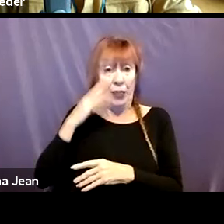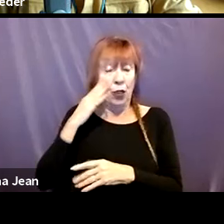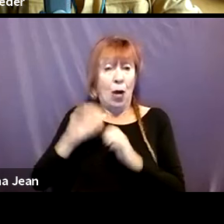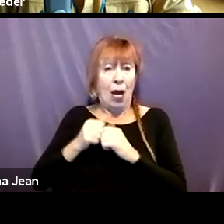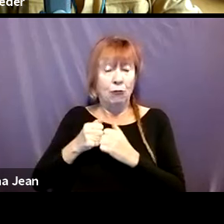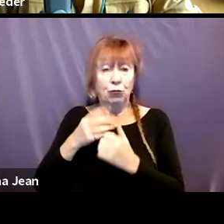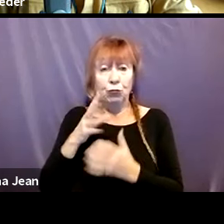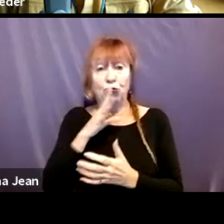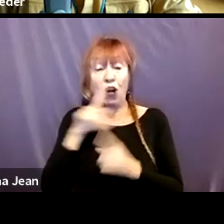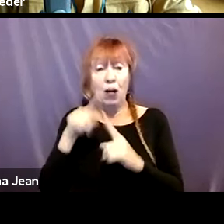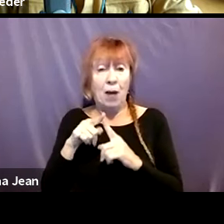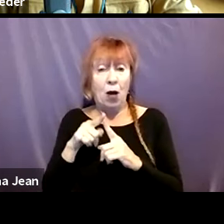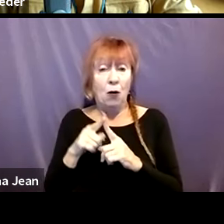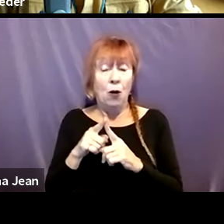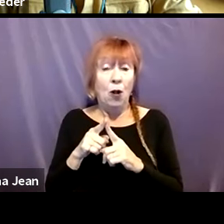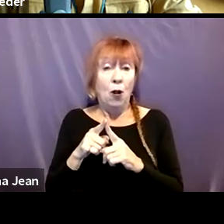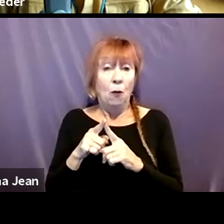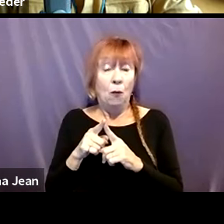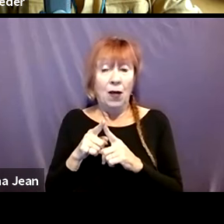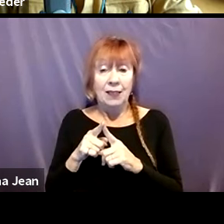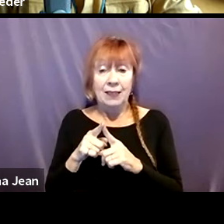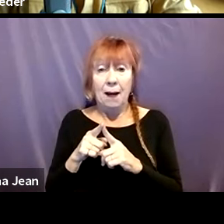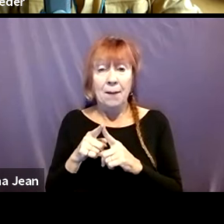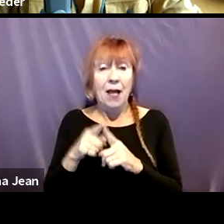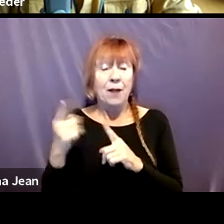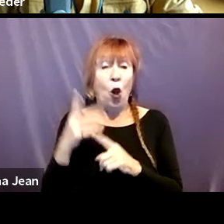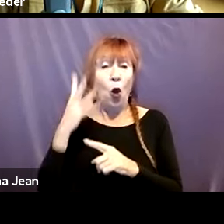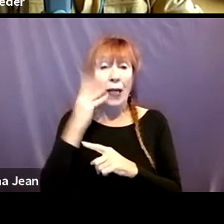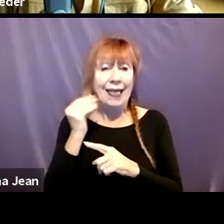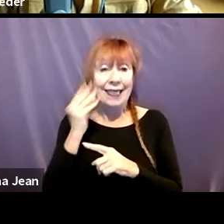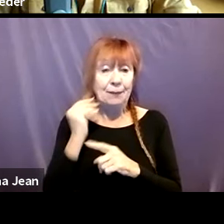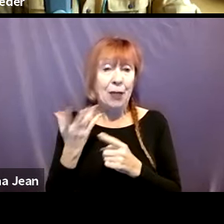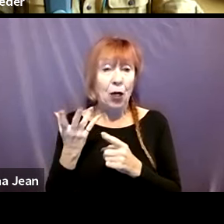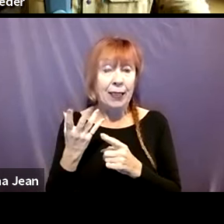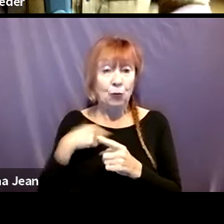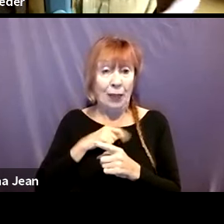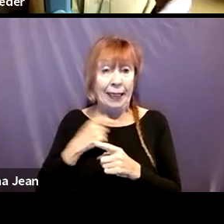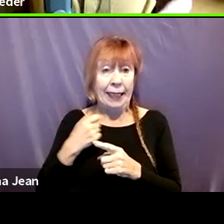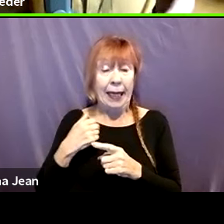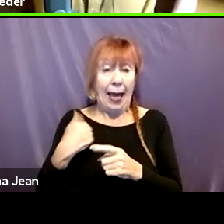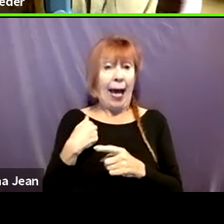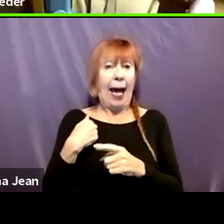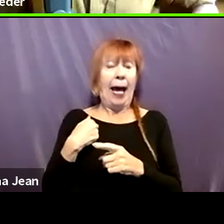was being really, really broke in New York, which is not a novel idea, by any means, and so,